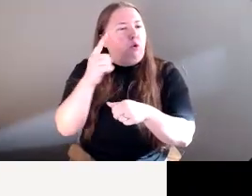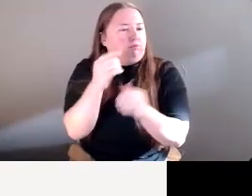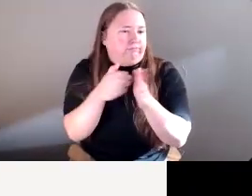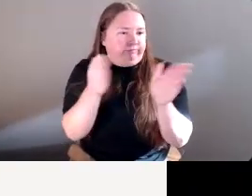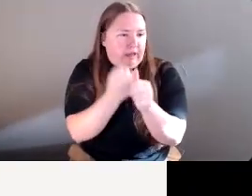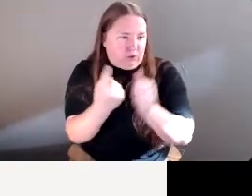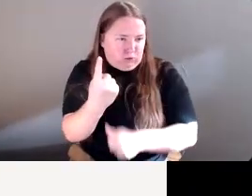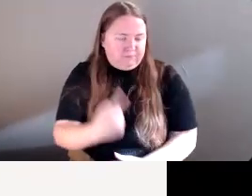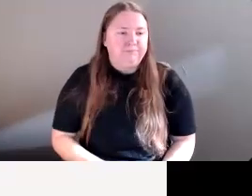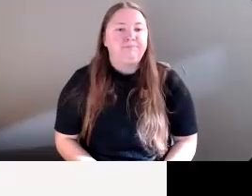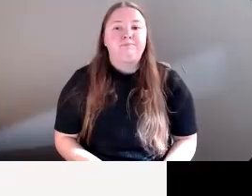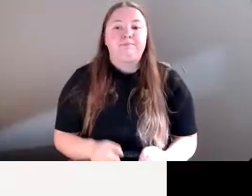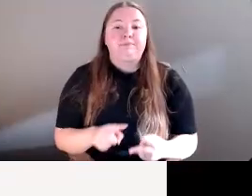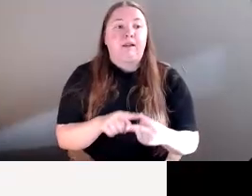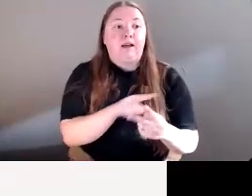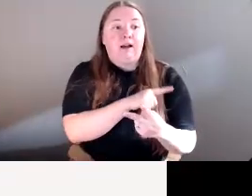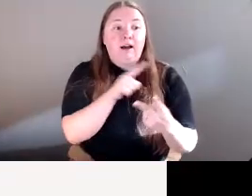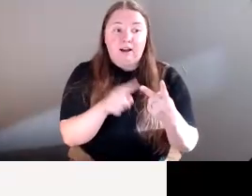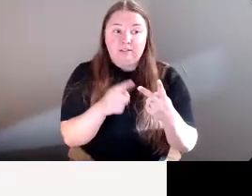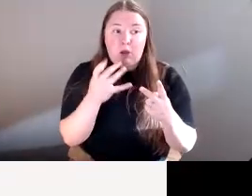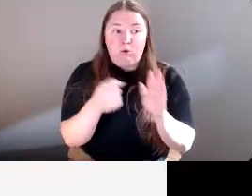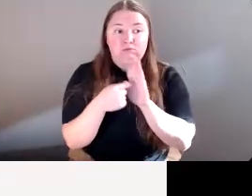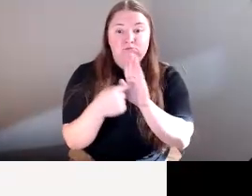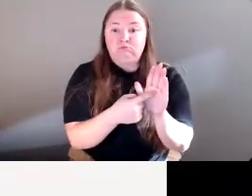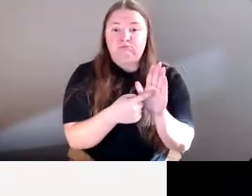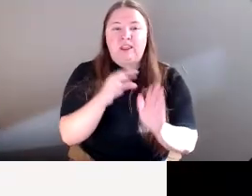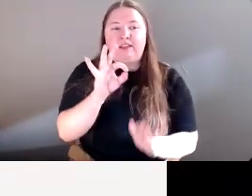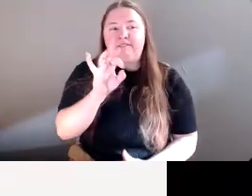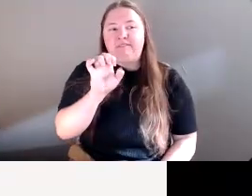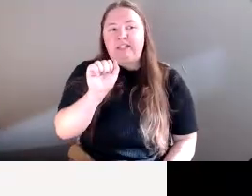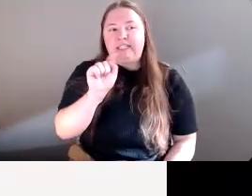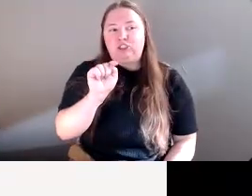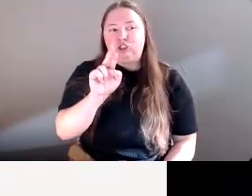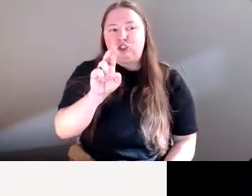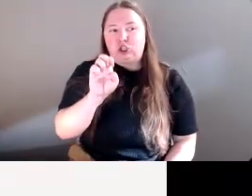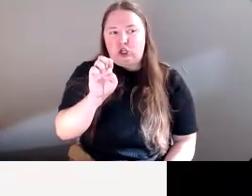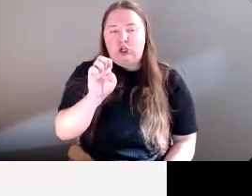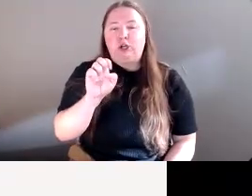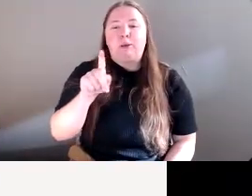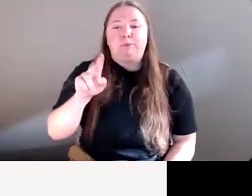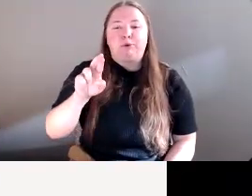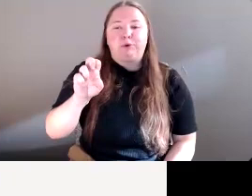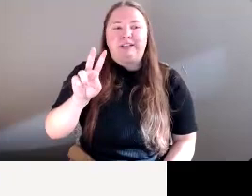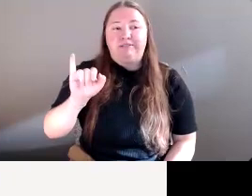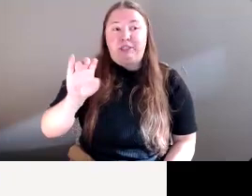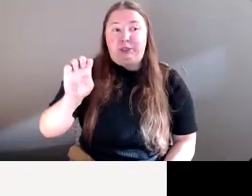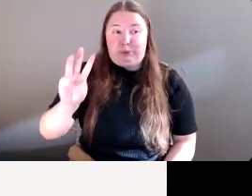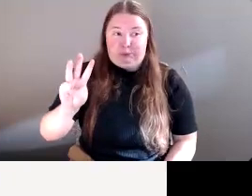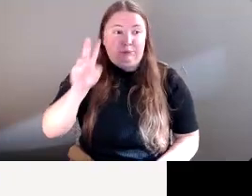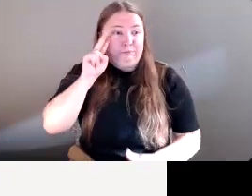The second thing that I want to point out is the feature preview. Feature previews are, features